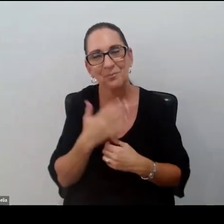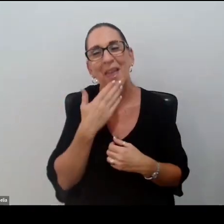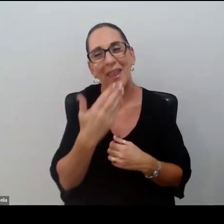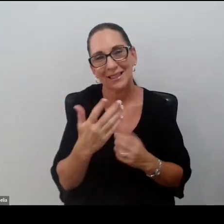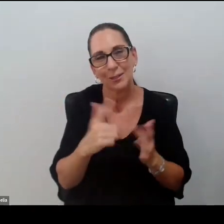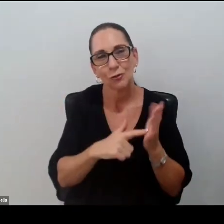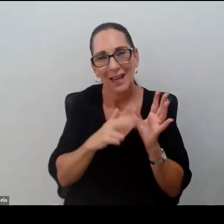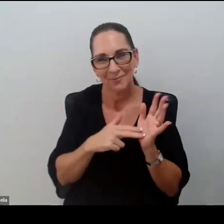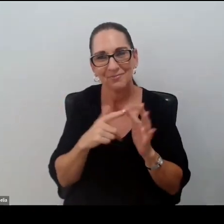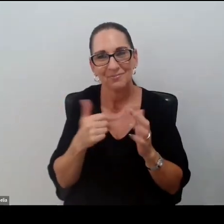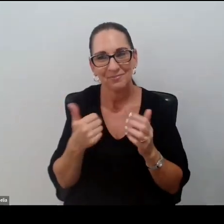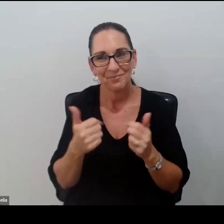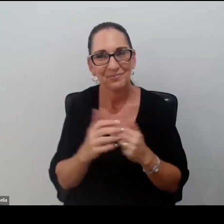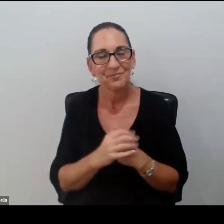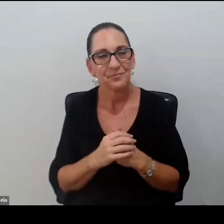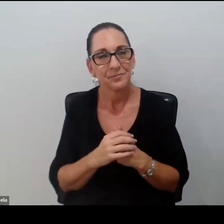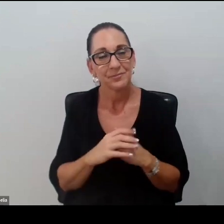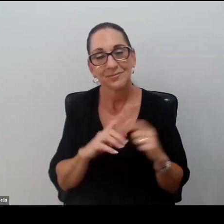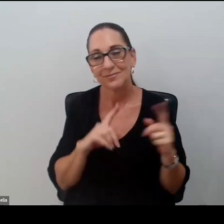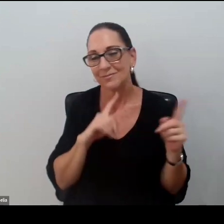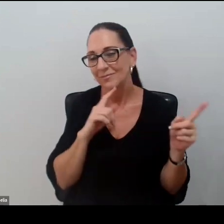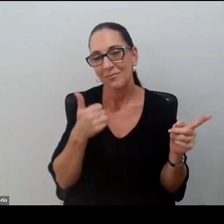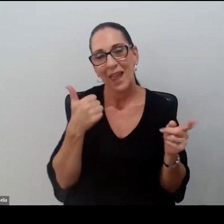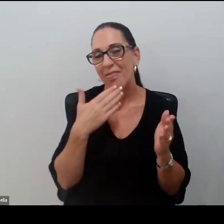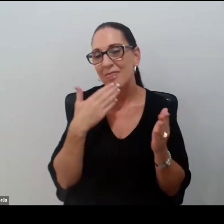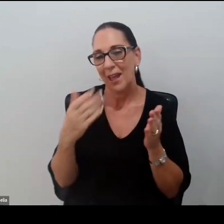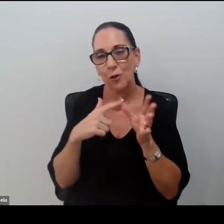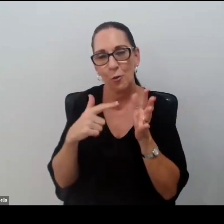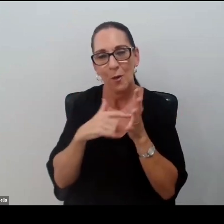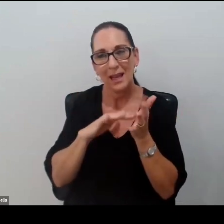Jane Britt: Thank you very much, Catherine, for speaking about the experiences of people